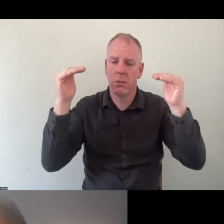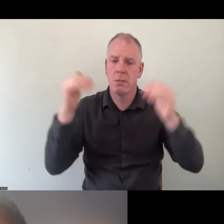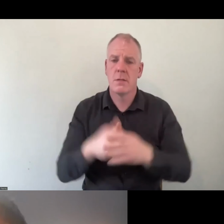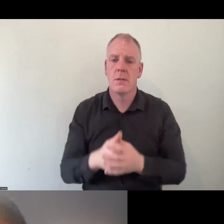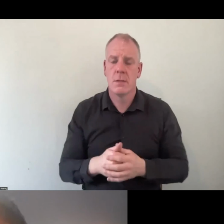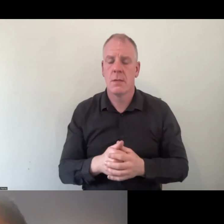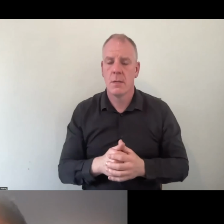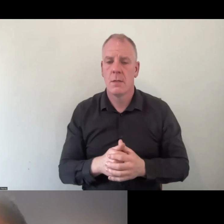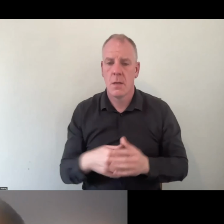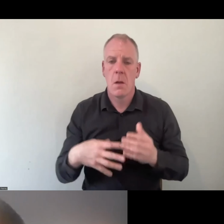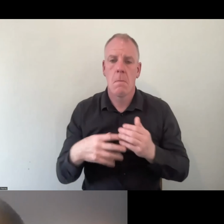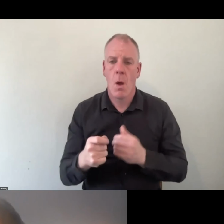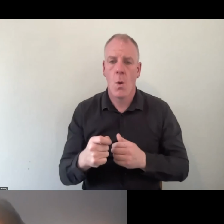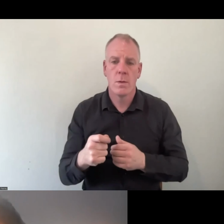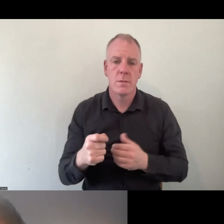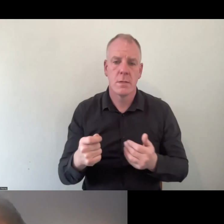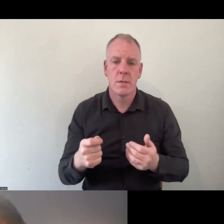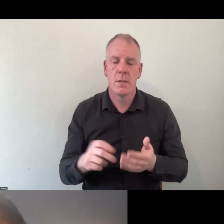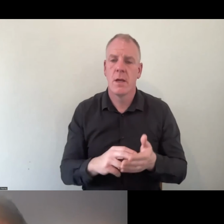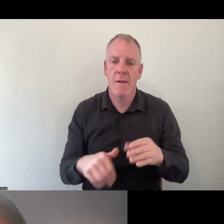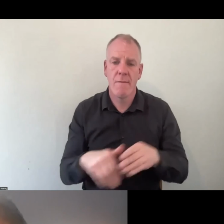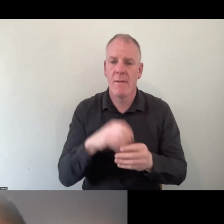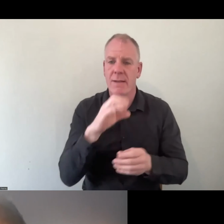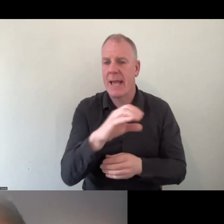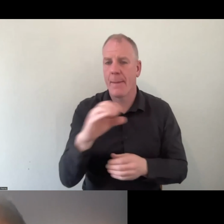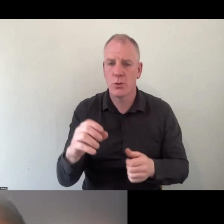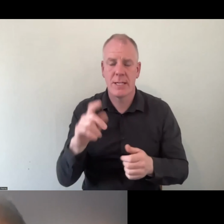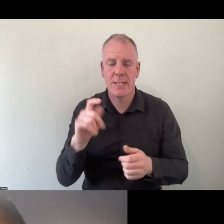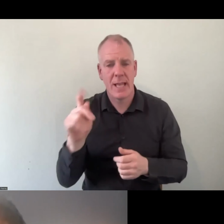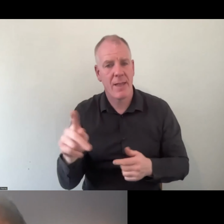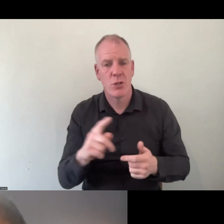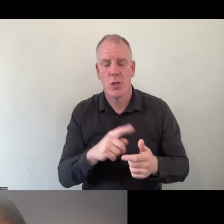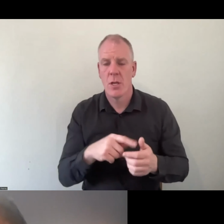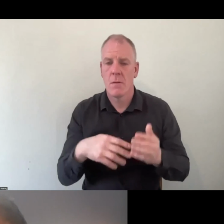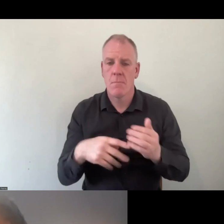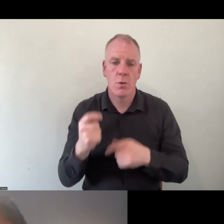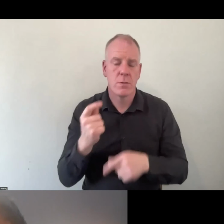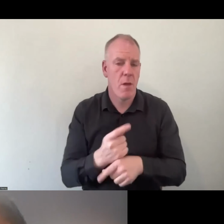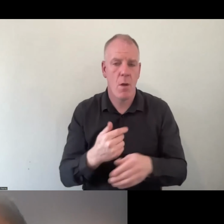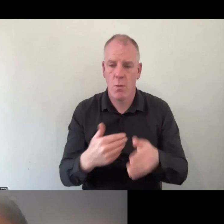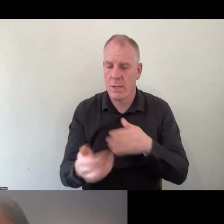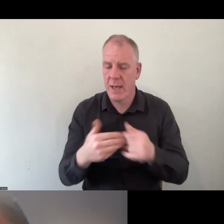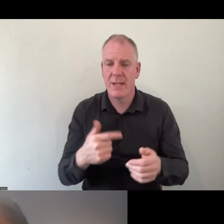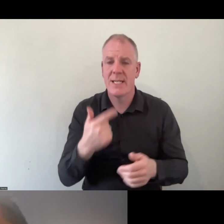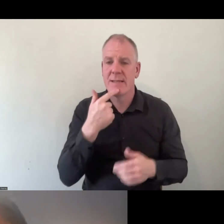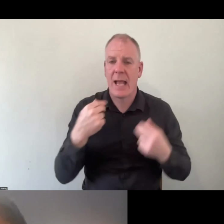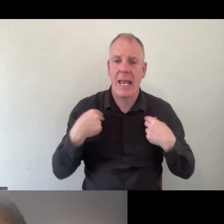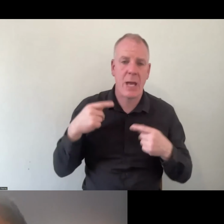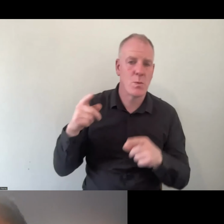Captioning on TV, et cetera, or whatever, second language users,